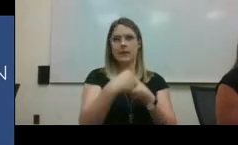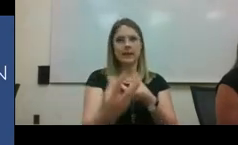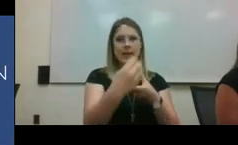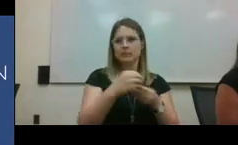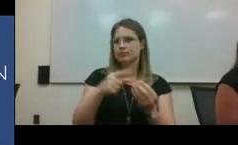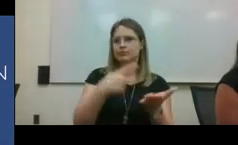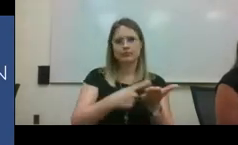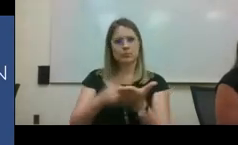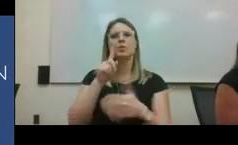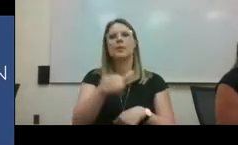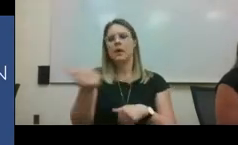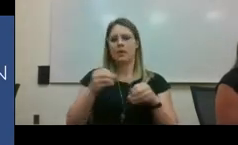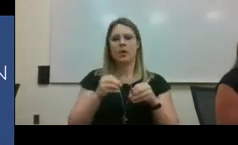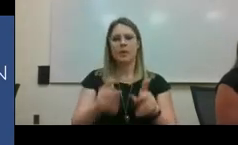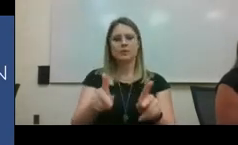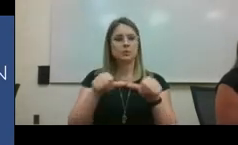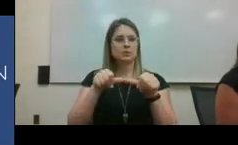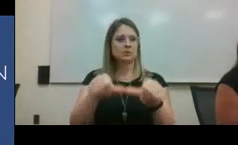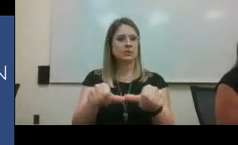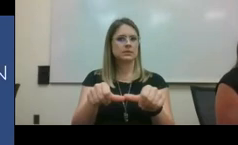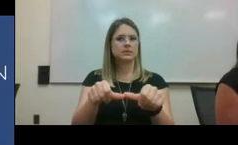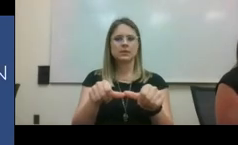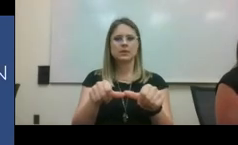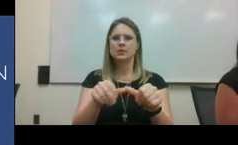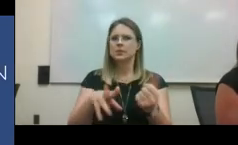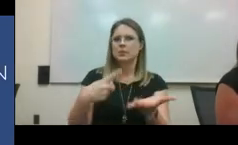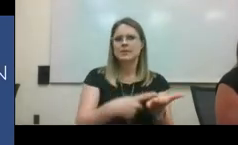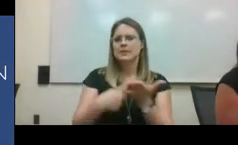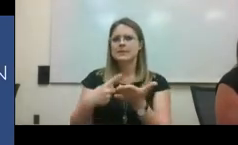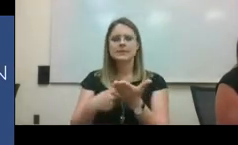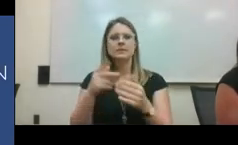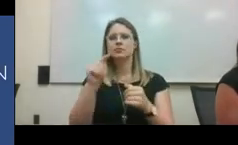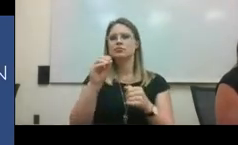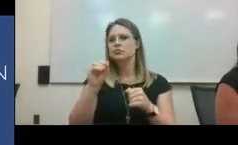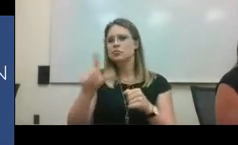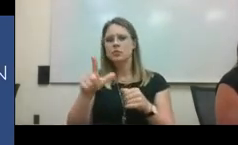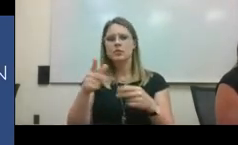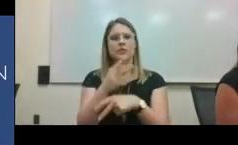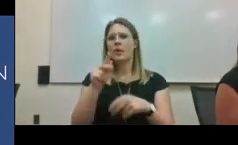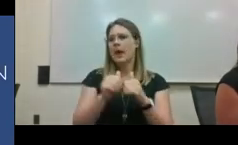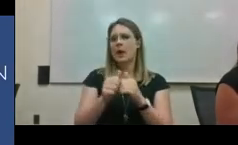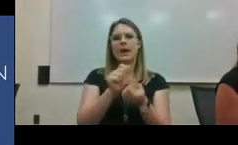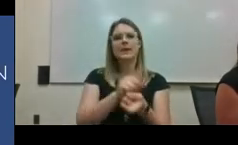and there'll be other opportunities to continue digging into this tool and figuring out how we can adapt it and make it more successful.